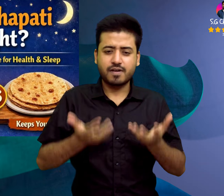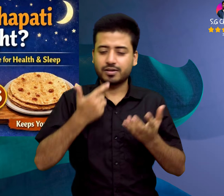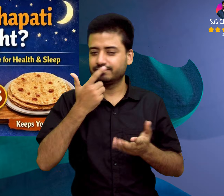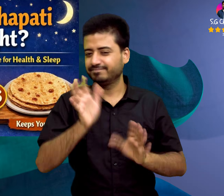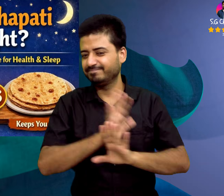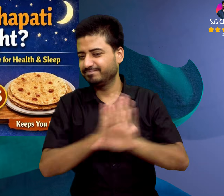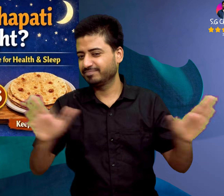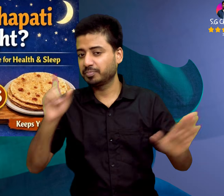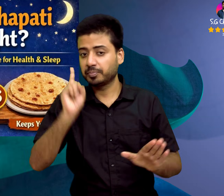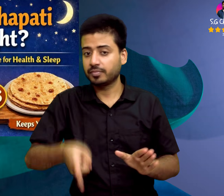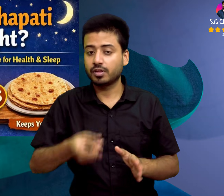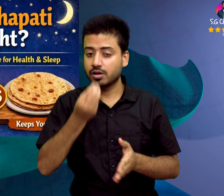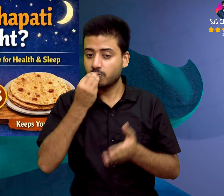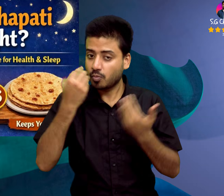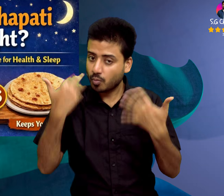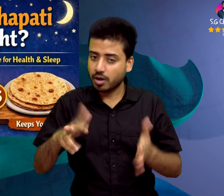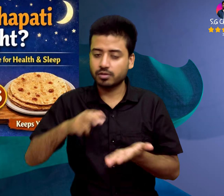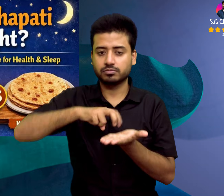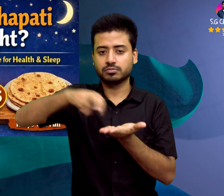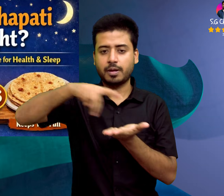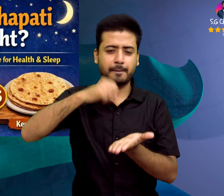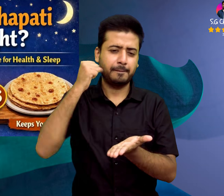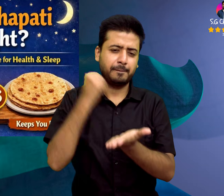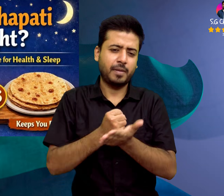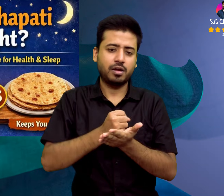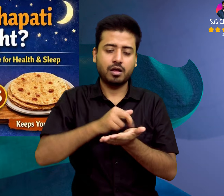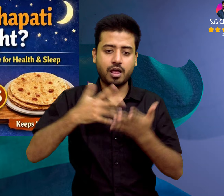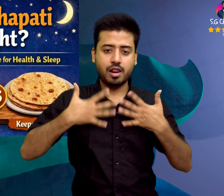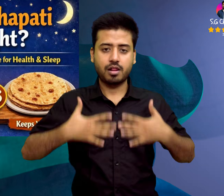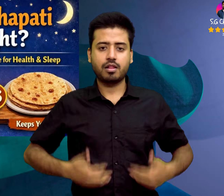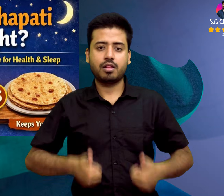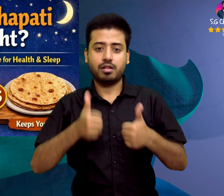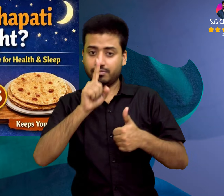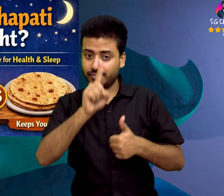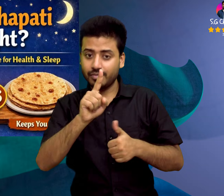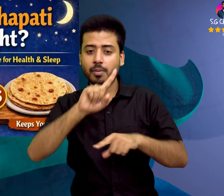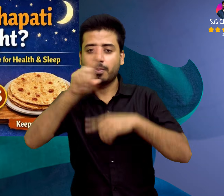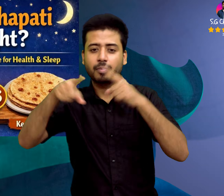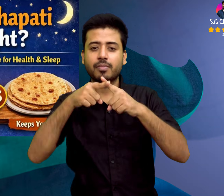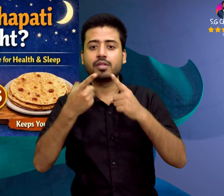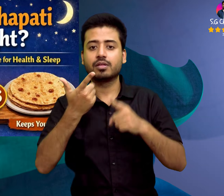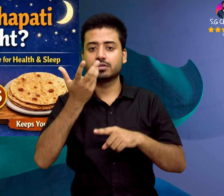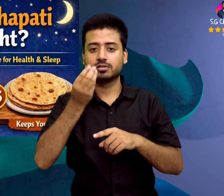heavily concentrating the protein and calcium. Additionally, the bacteria naturally break